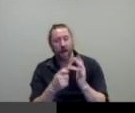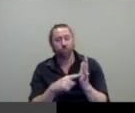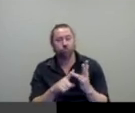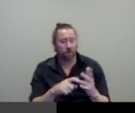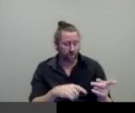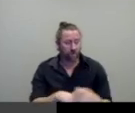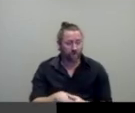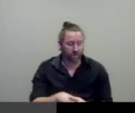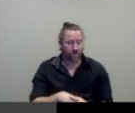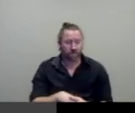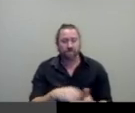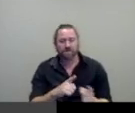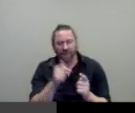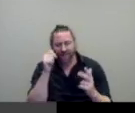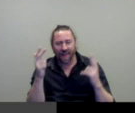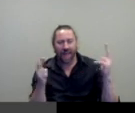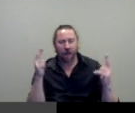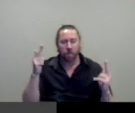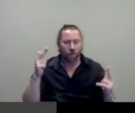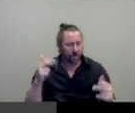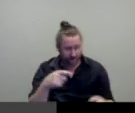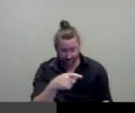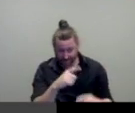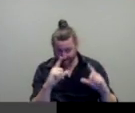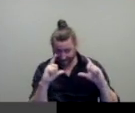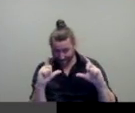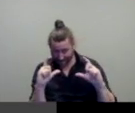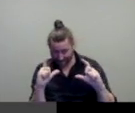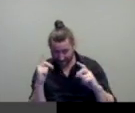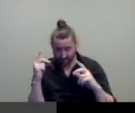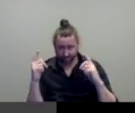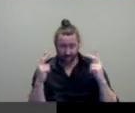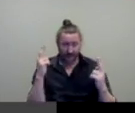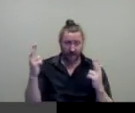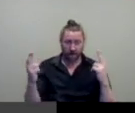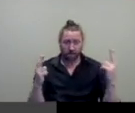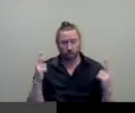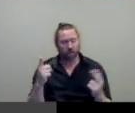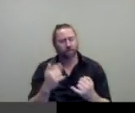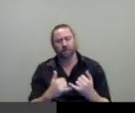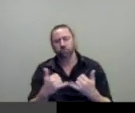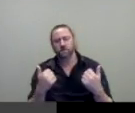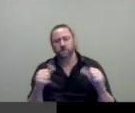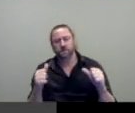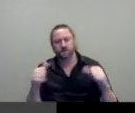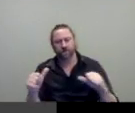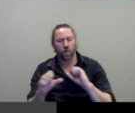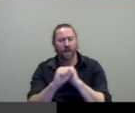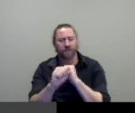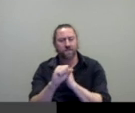the Marlborough Man or the Marlborough Cowboy who we see pictured here was a hugely successful